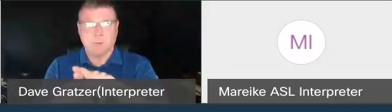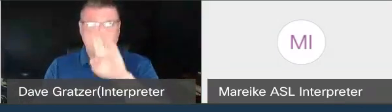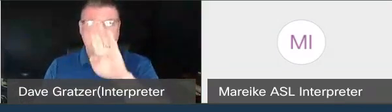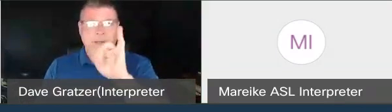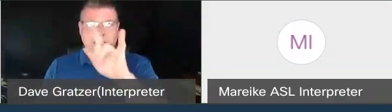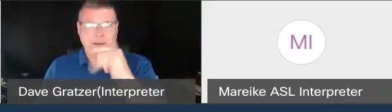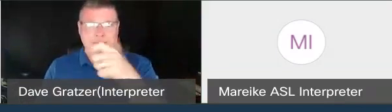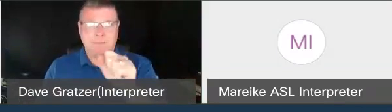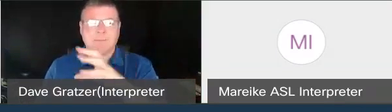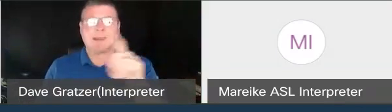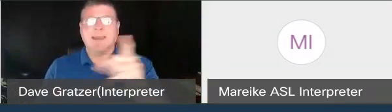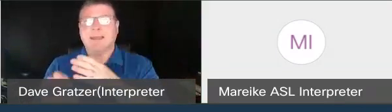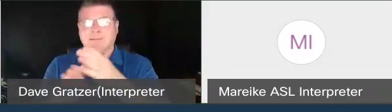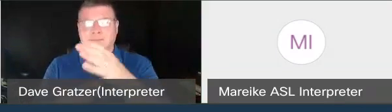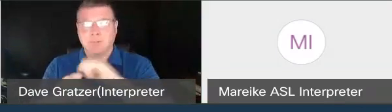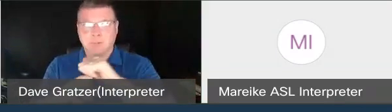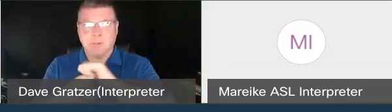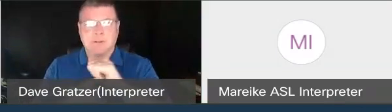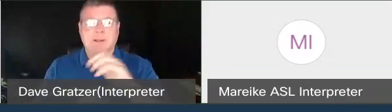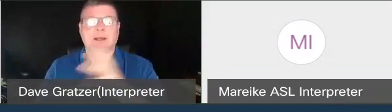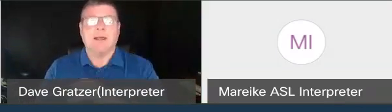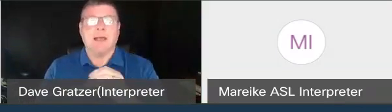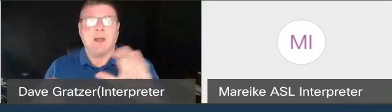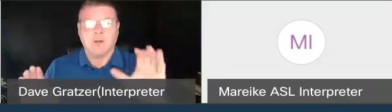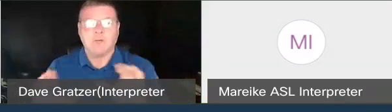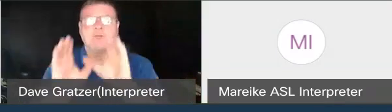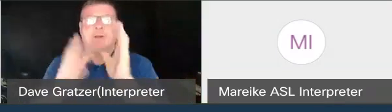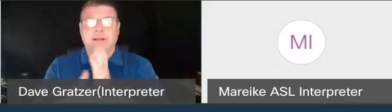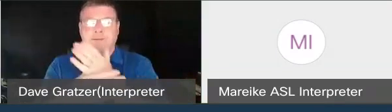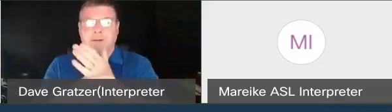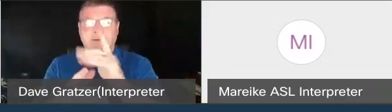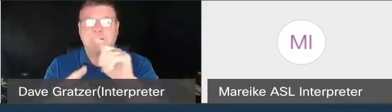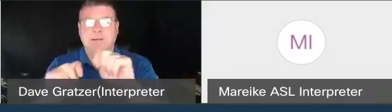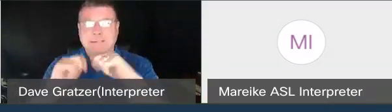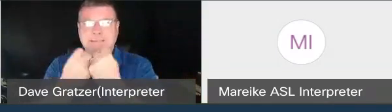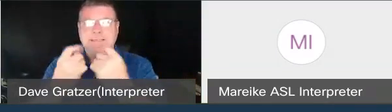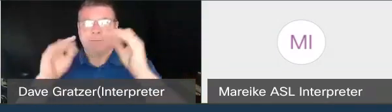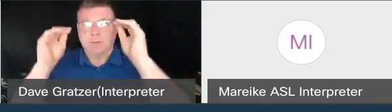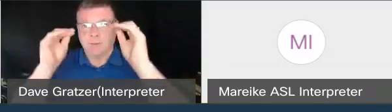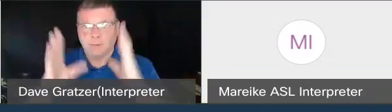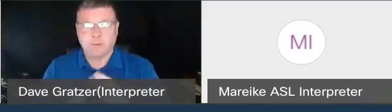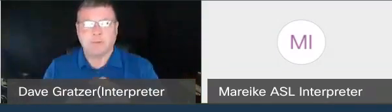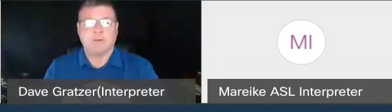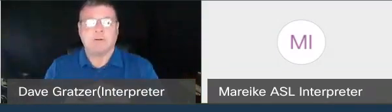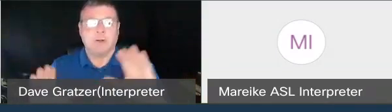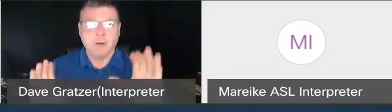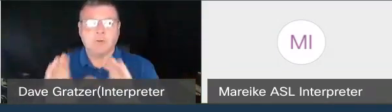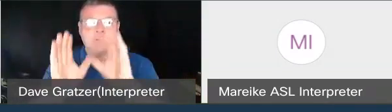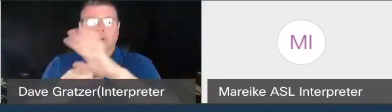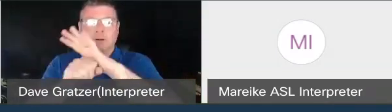He is a field training officer, Crisis Intervention Team instructor, Critical Incident Stress Management coordinator,